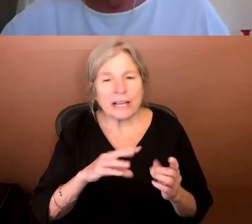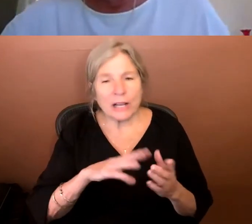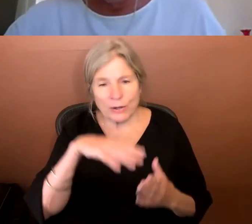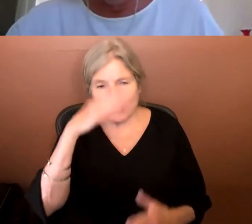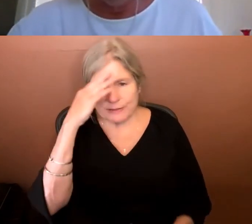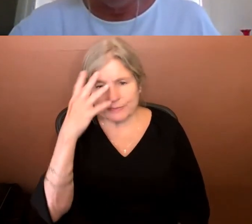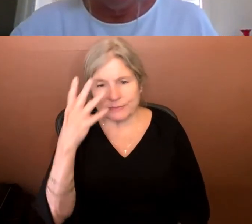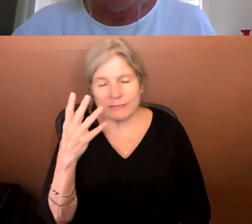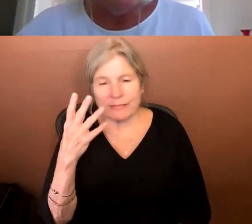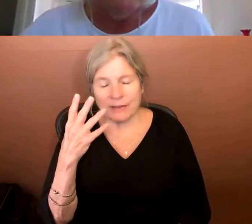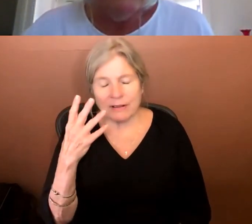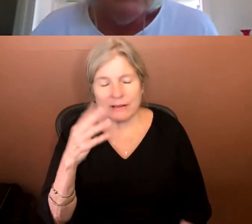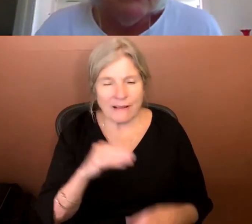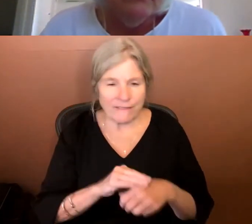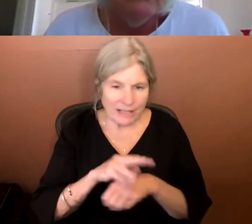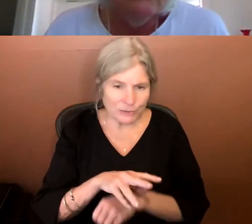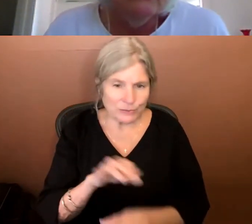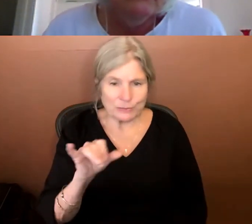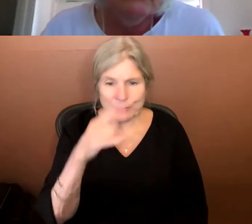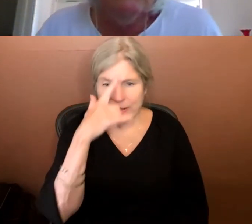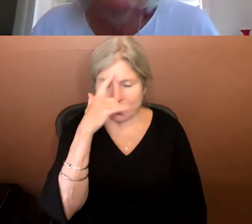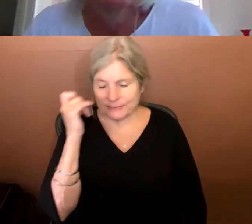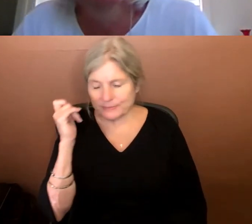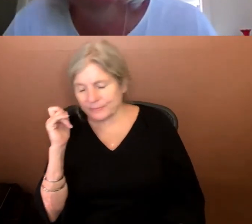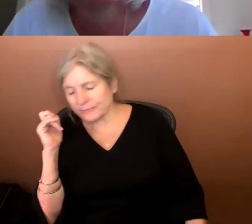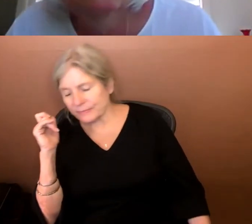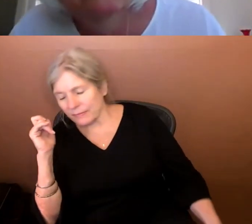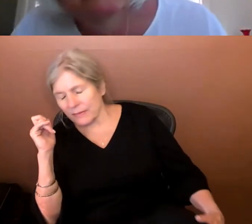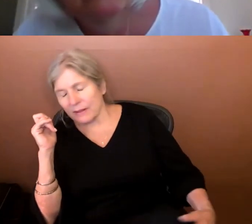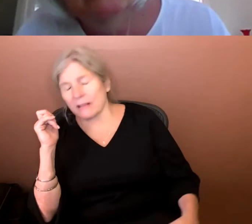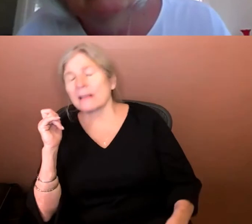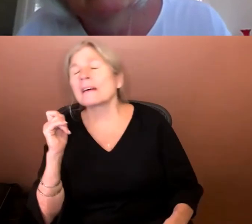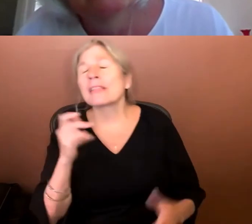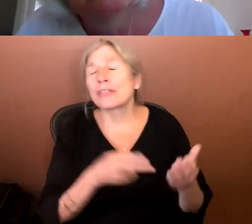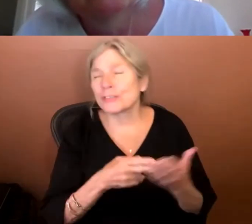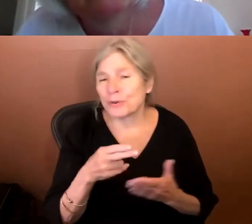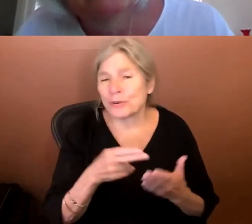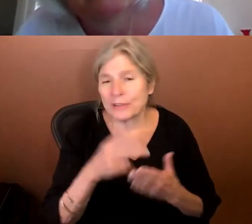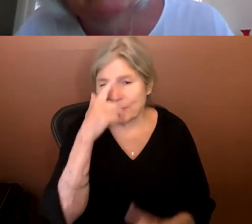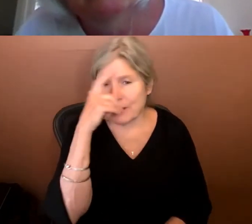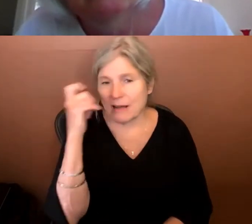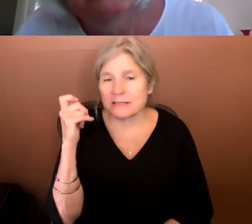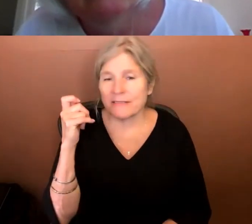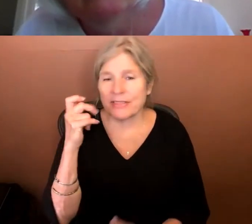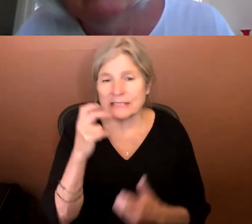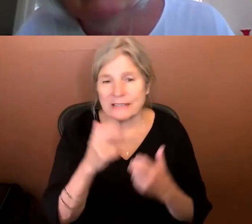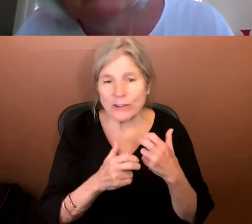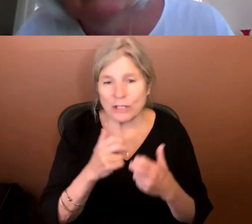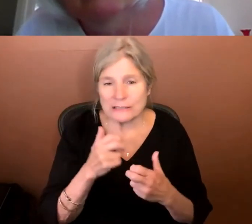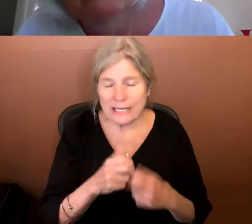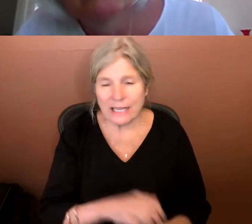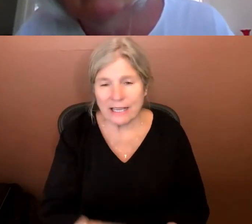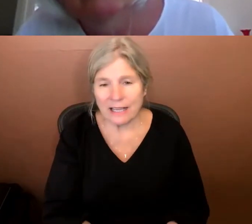ramifications as well because the truth of the matter is because of the difficulty of producing